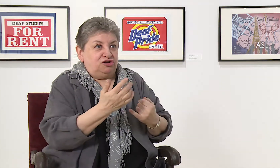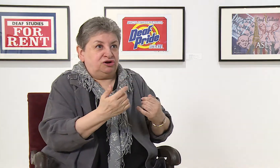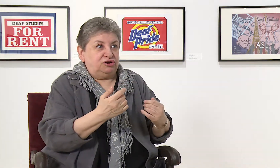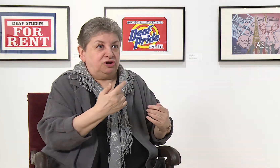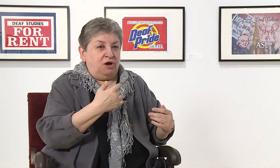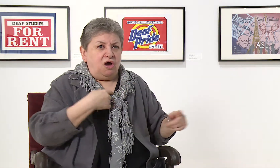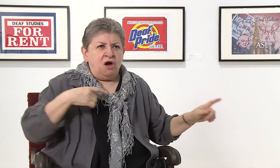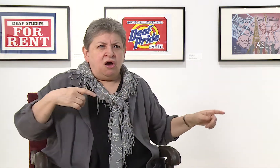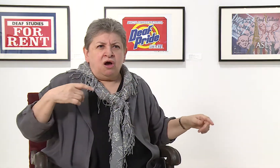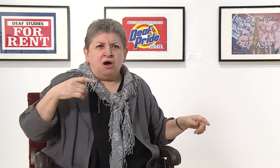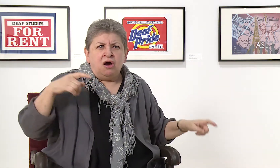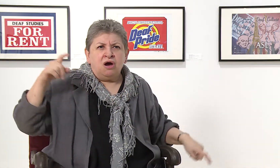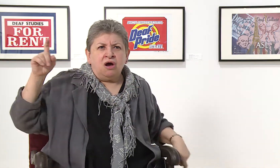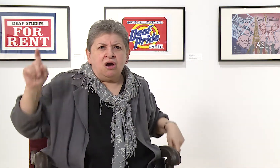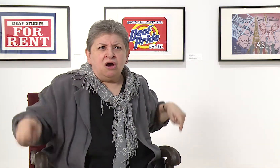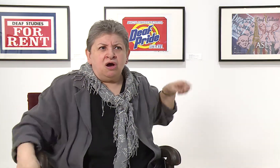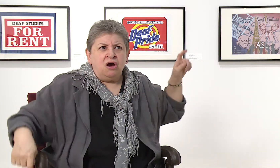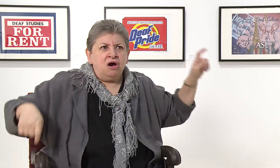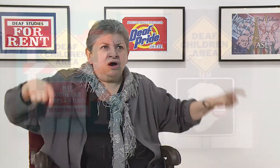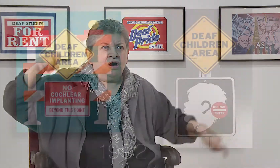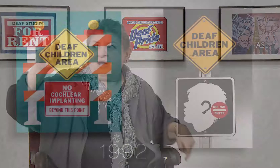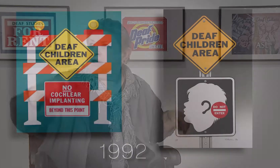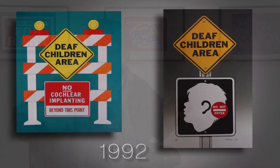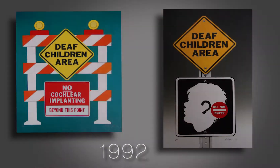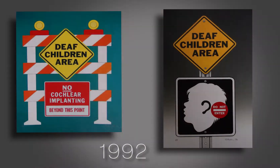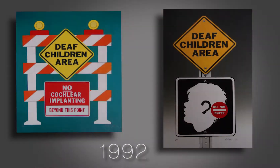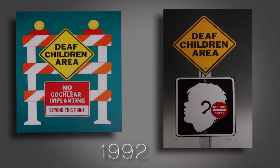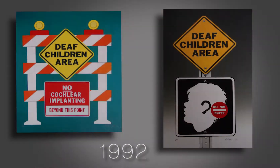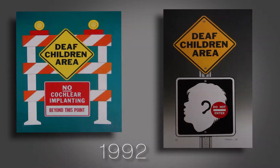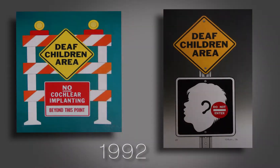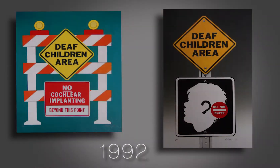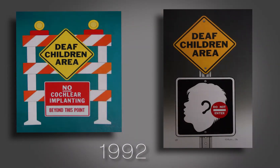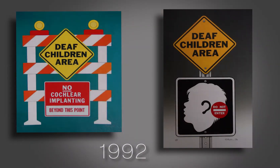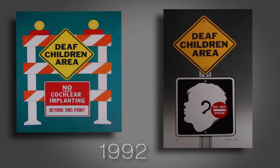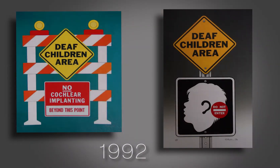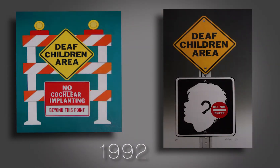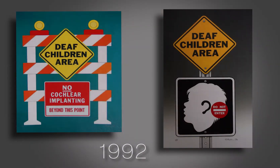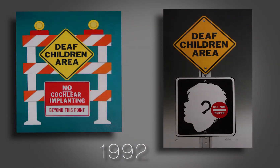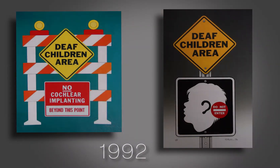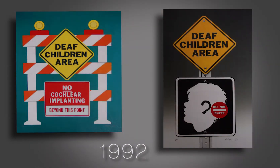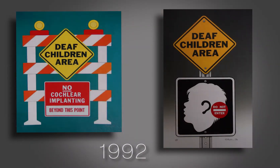by two pieces of art that I made that they ripped them off the wall. I remember running over